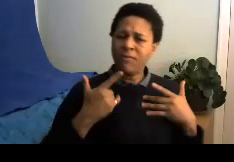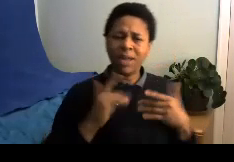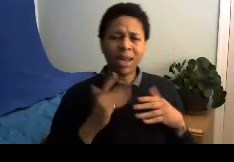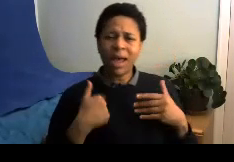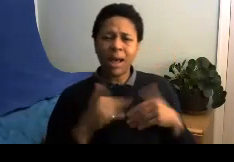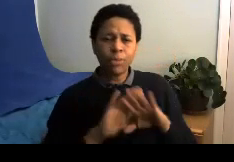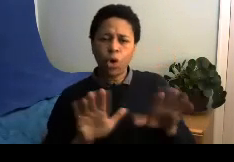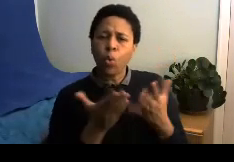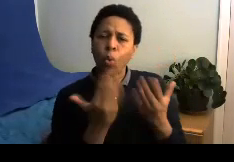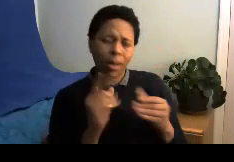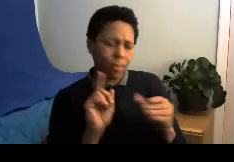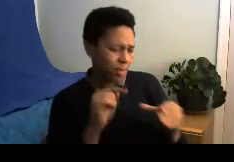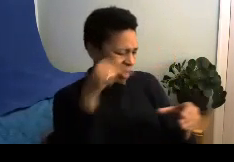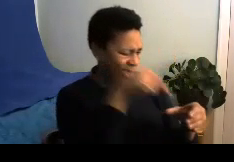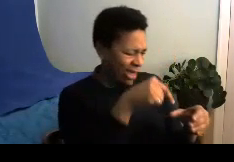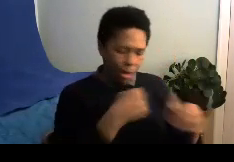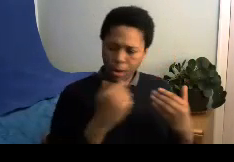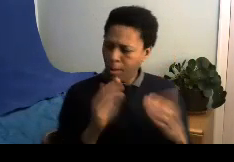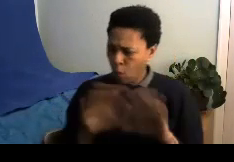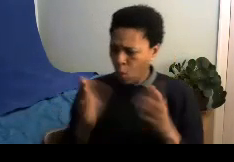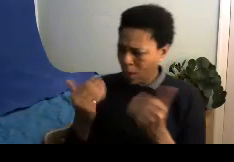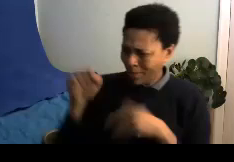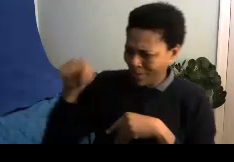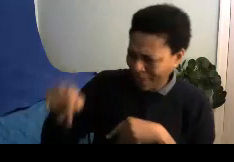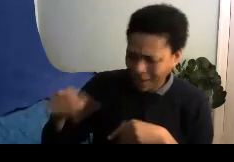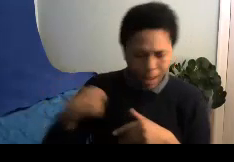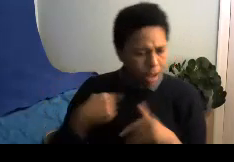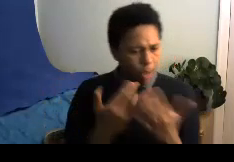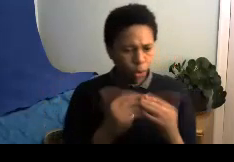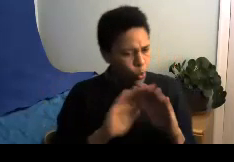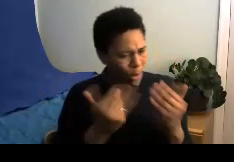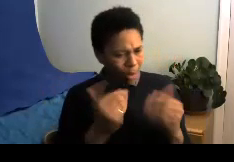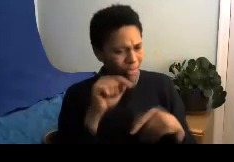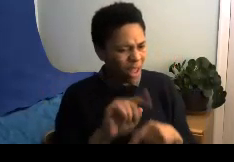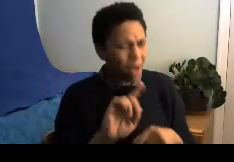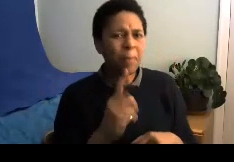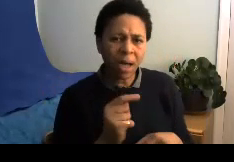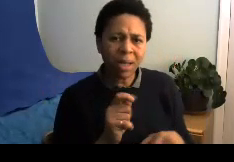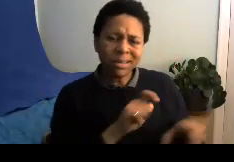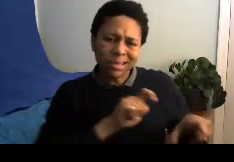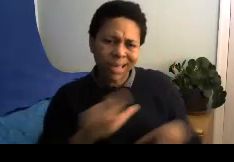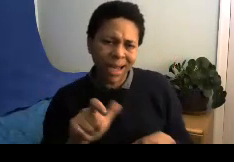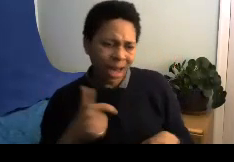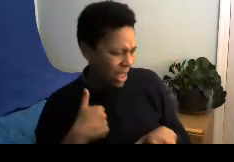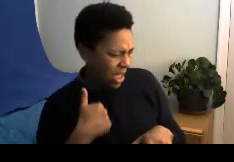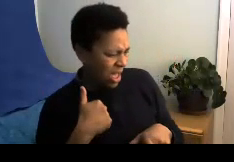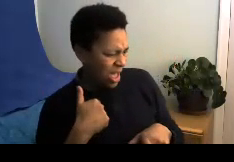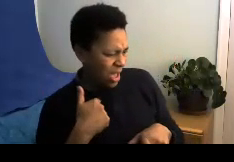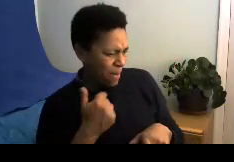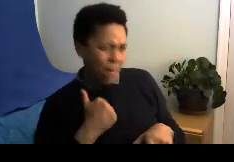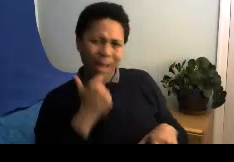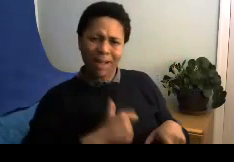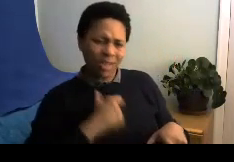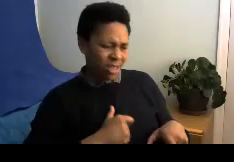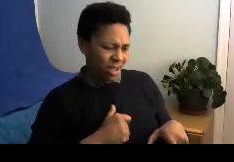word. Um, so as a broader experience shared by lots of